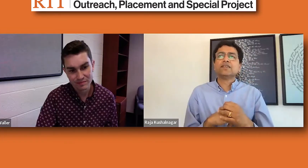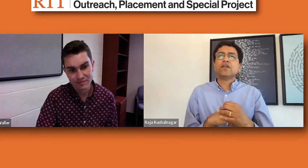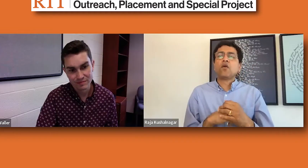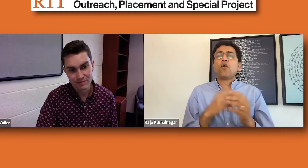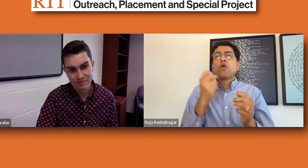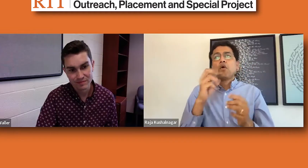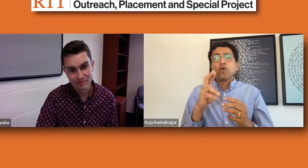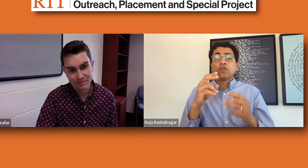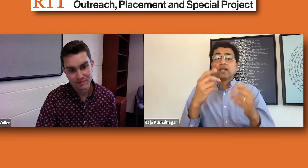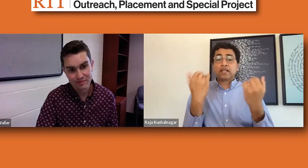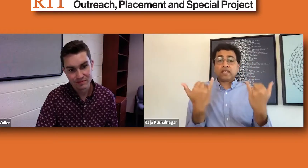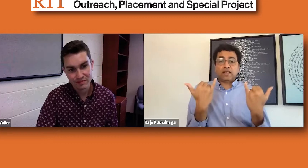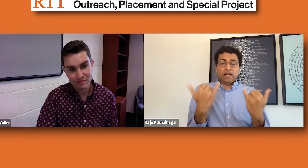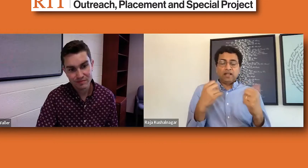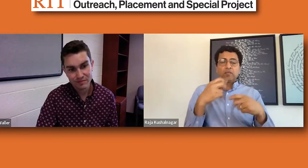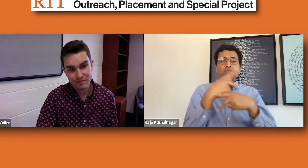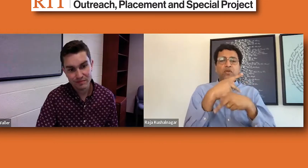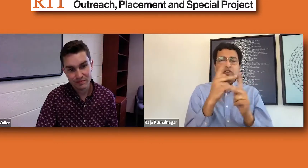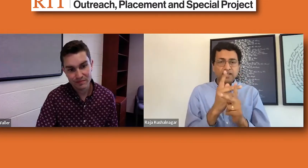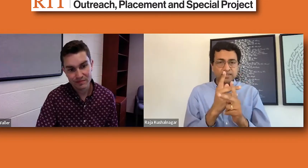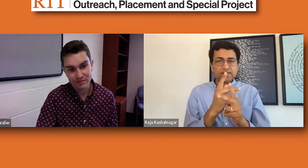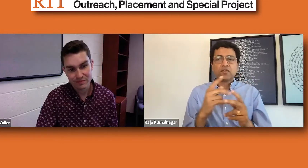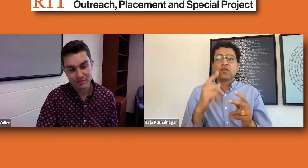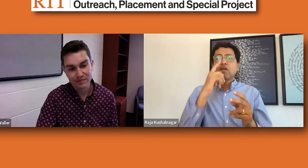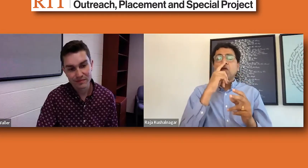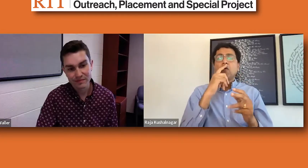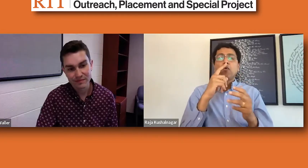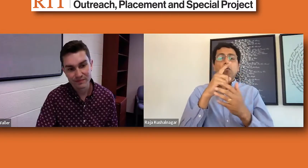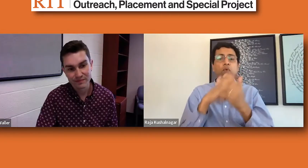And so we're using those as models for ASL recognition.